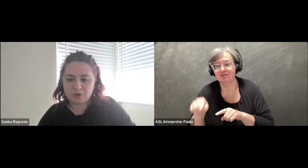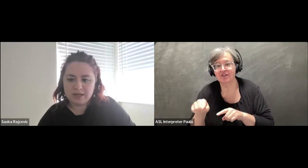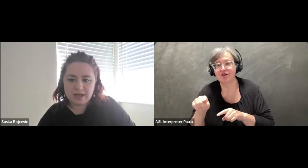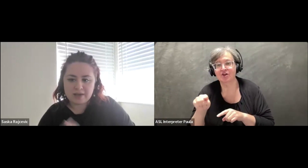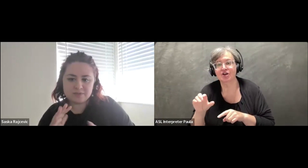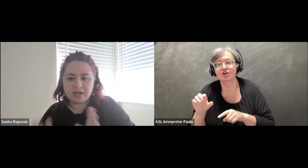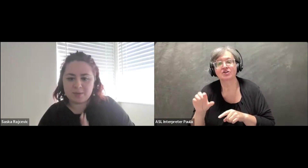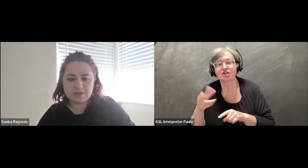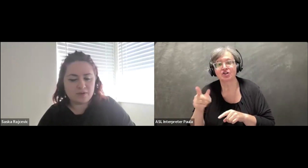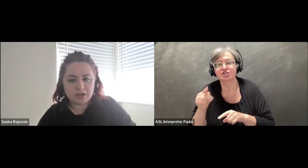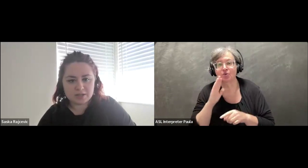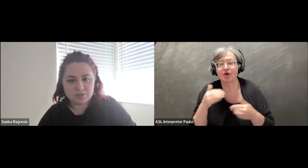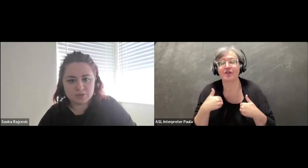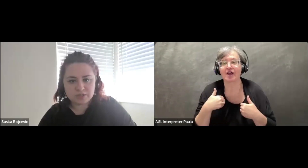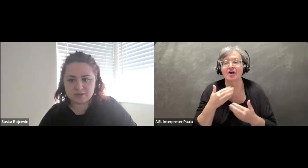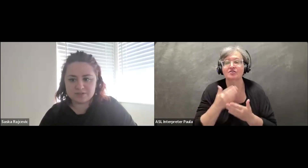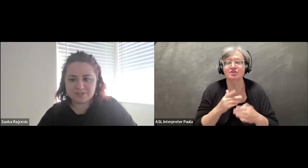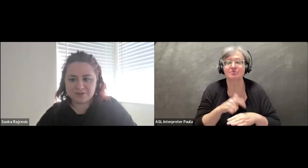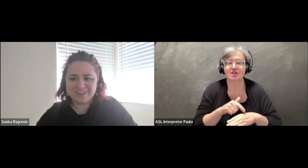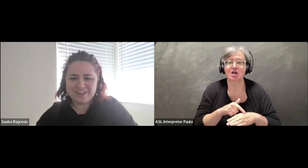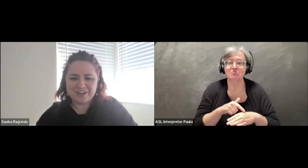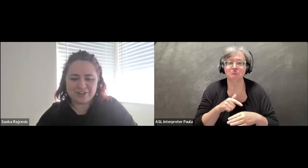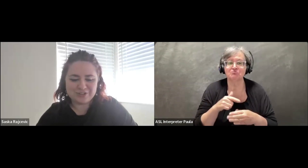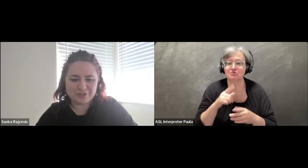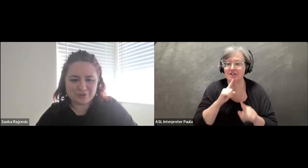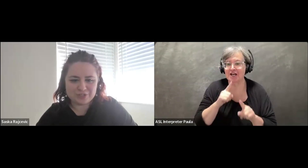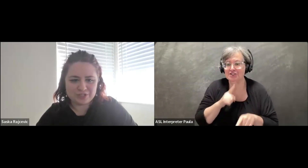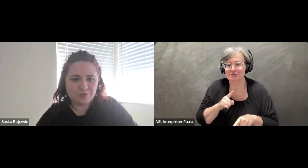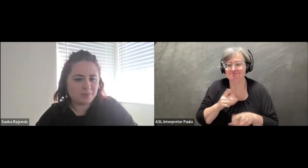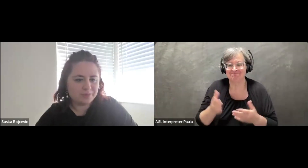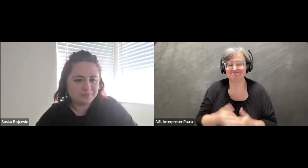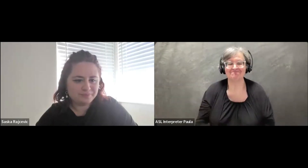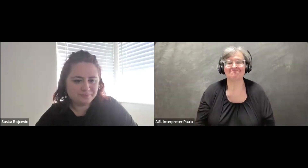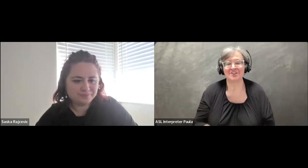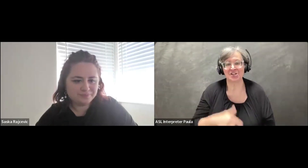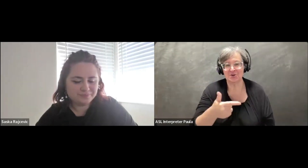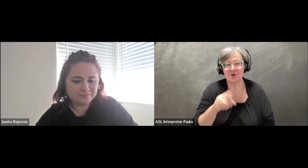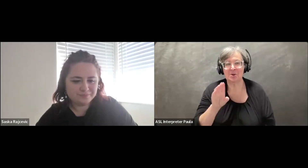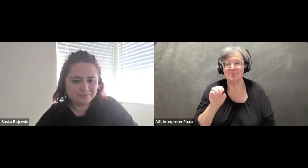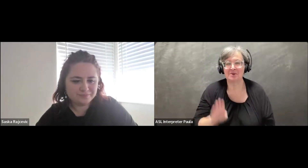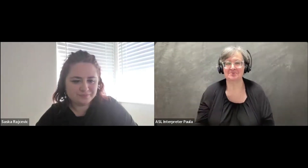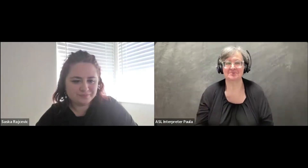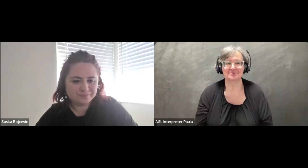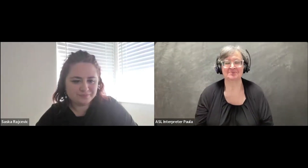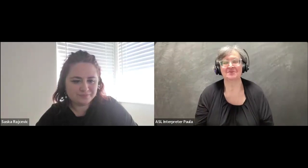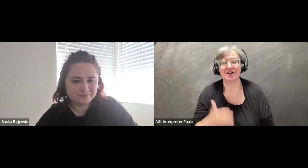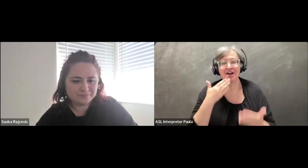we'll have some time at the very end to address those. So I'll turn it over to you, Bob. Bob Sattler: Thank you, Saska.